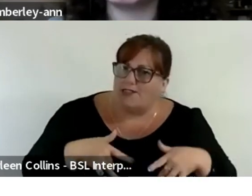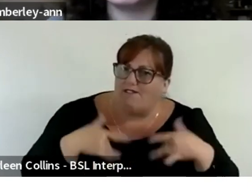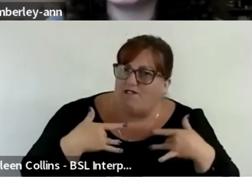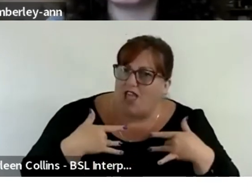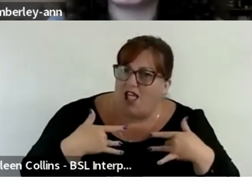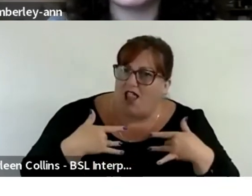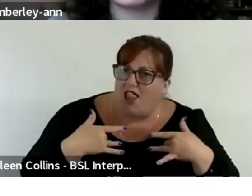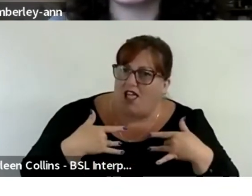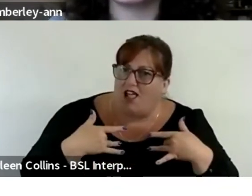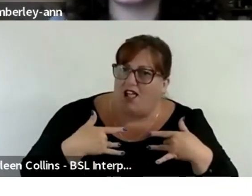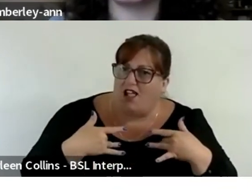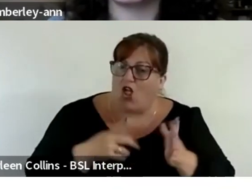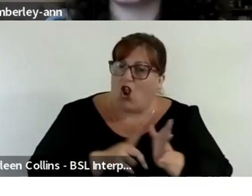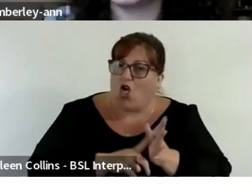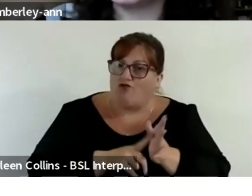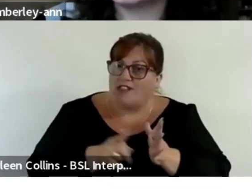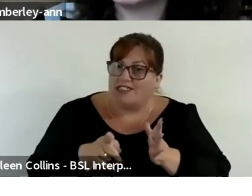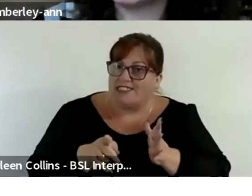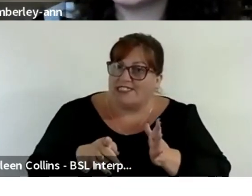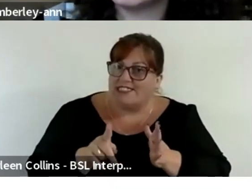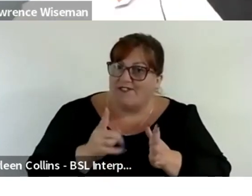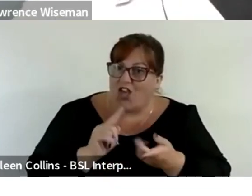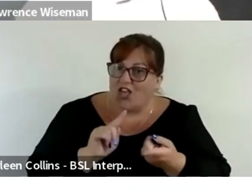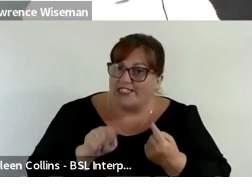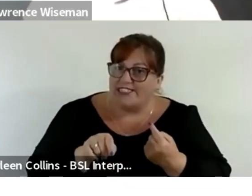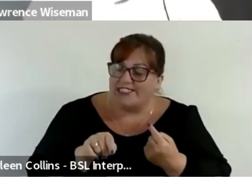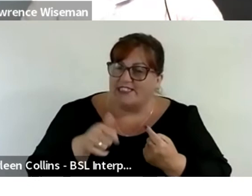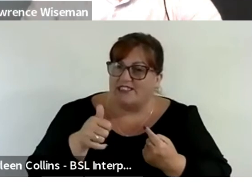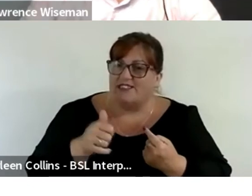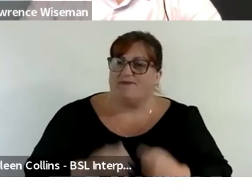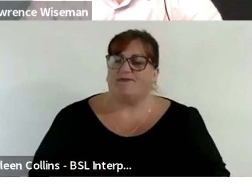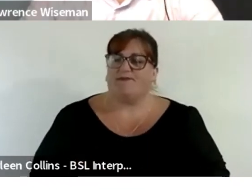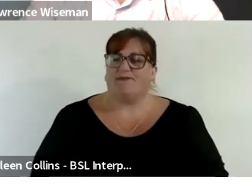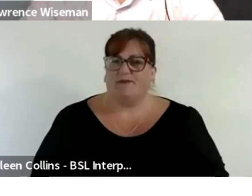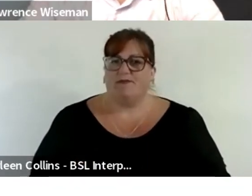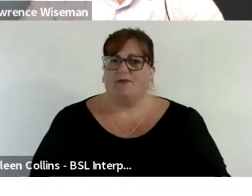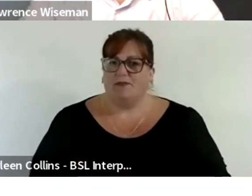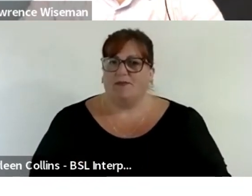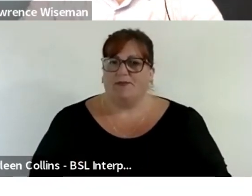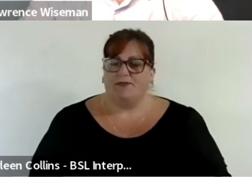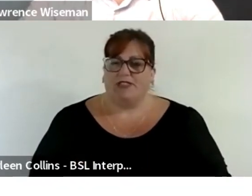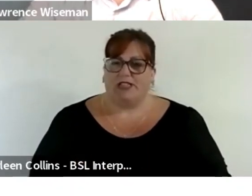Lawrence, if I can start with you, please. Yes.